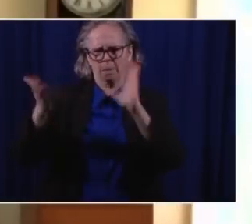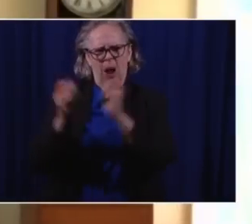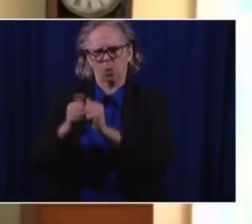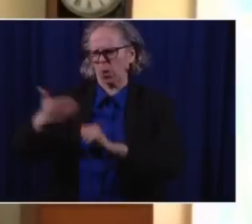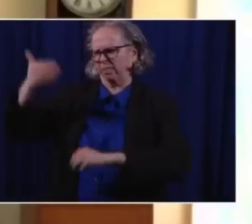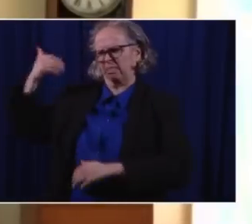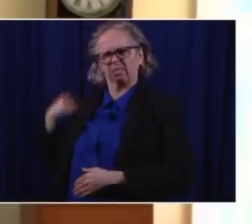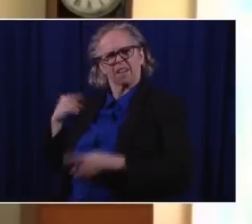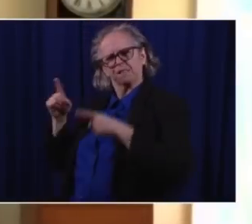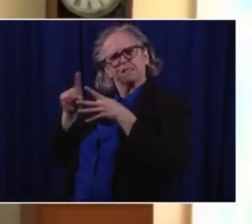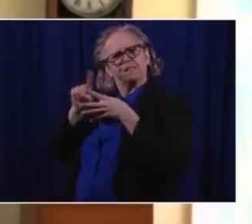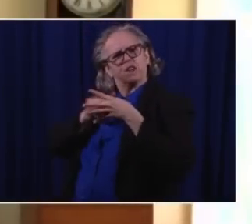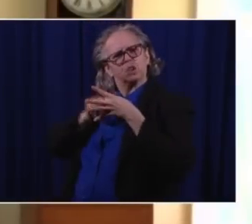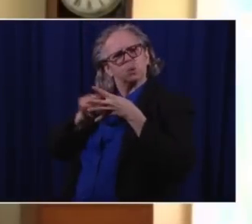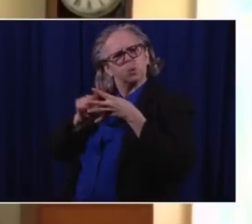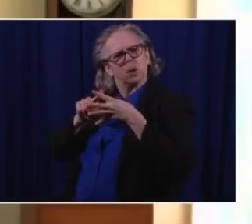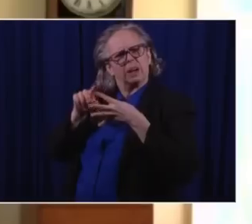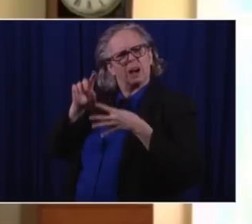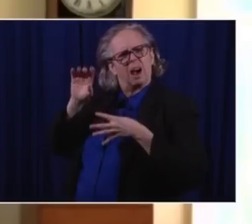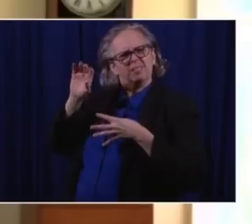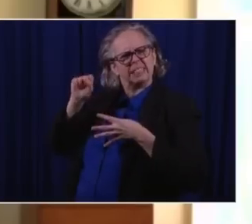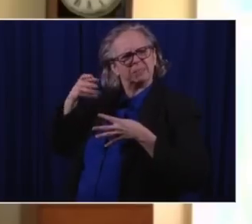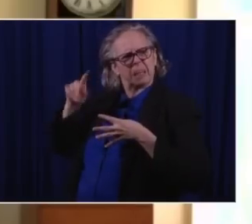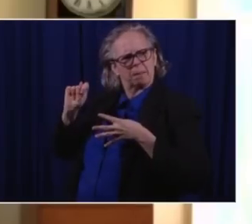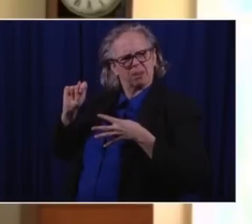trending up as well so this is